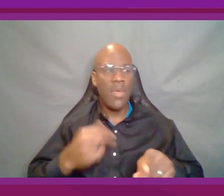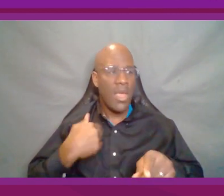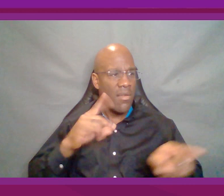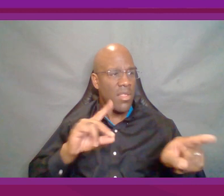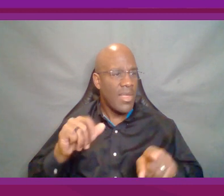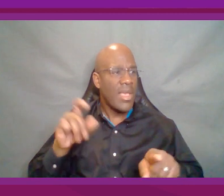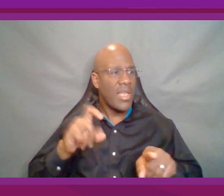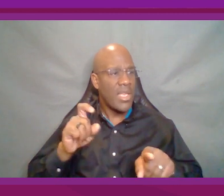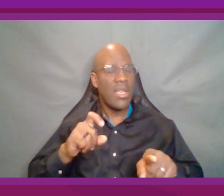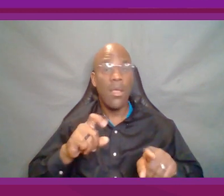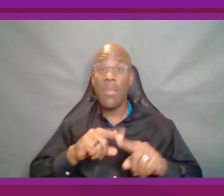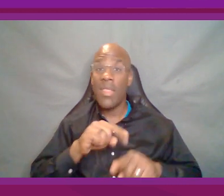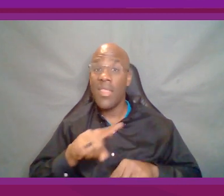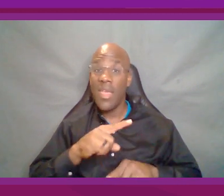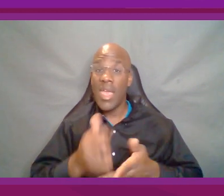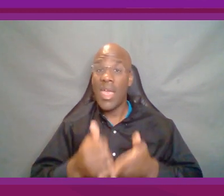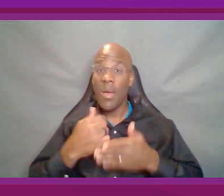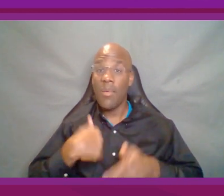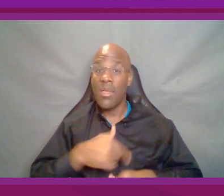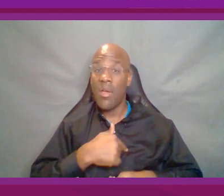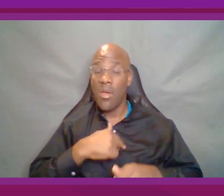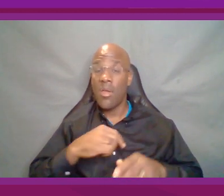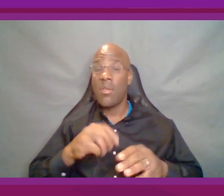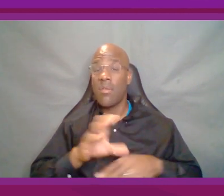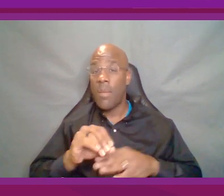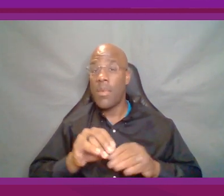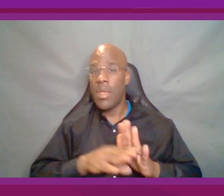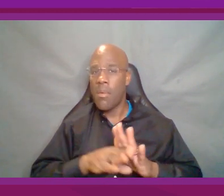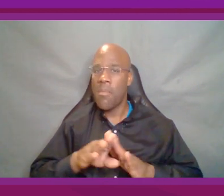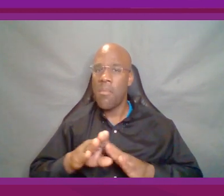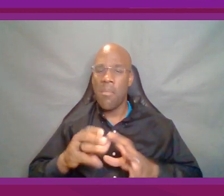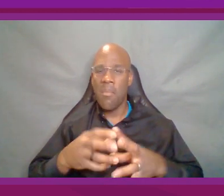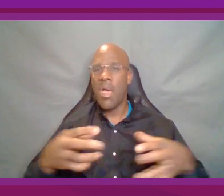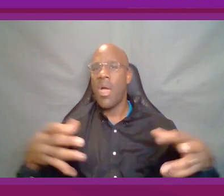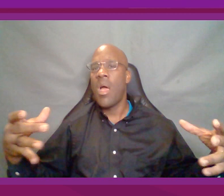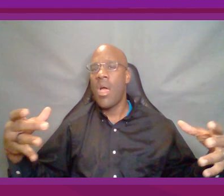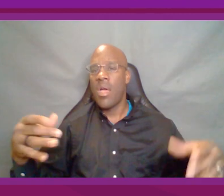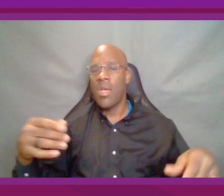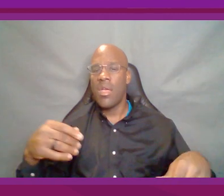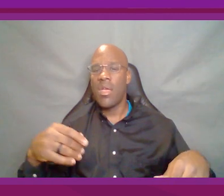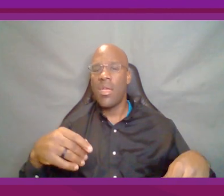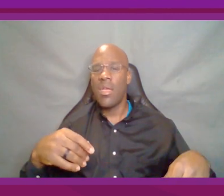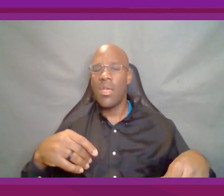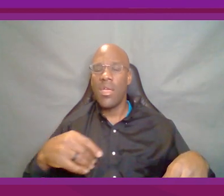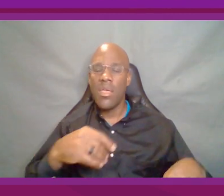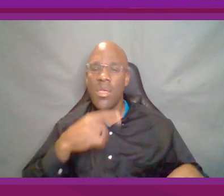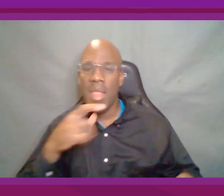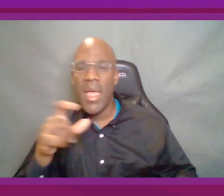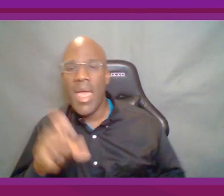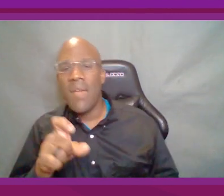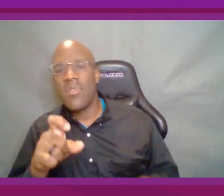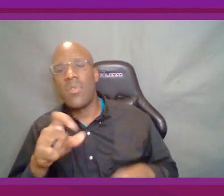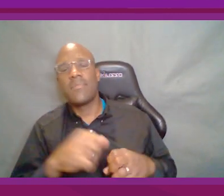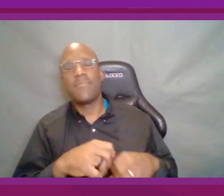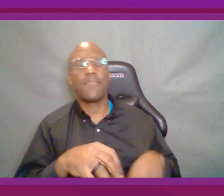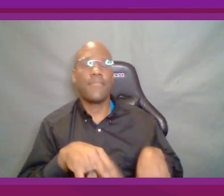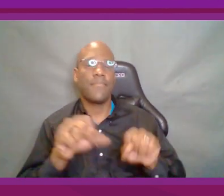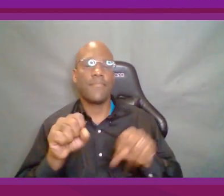and it's really life-changing experience to not having to build a business case on what's